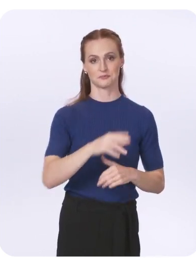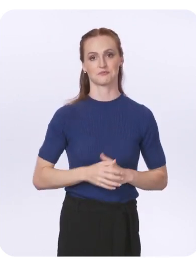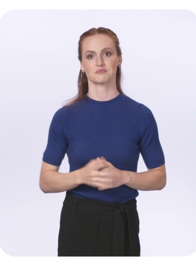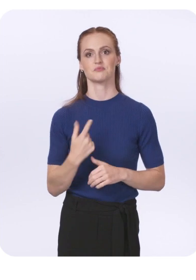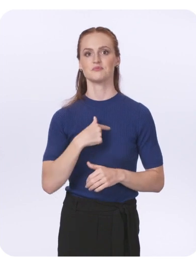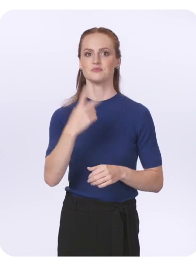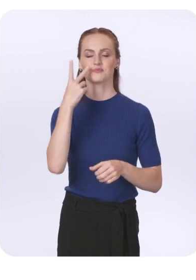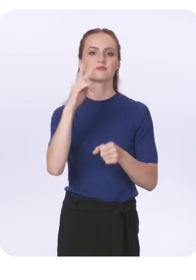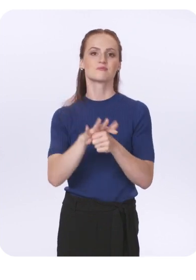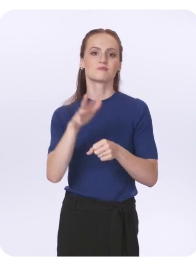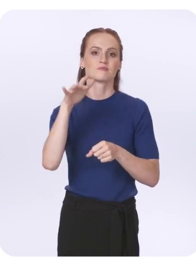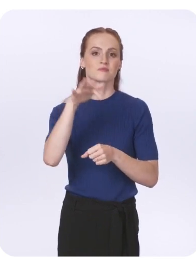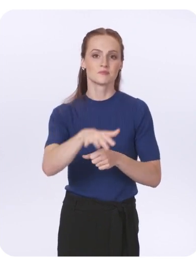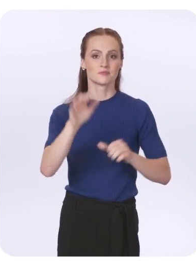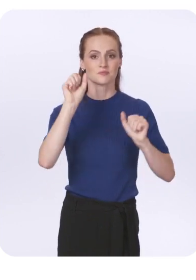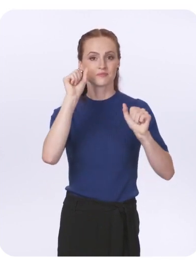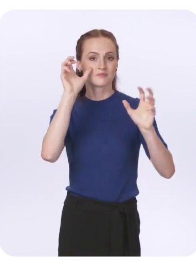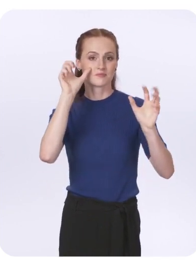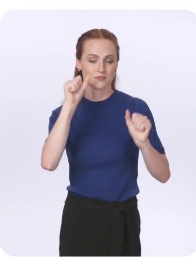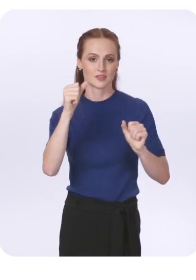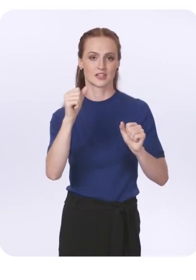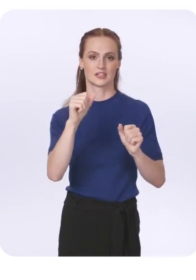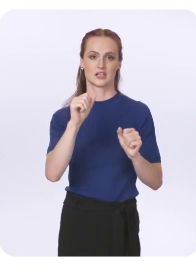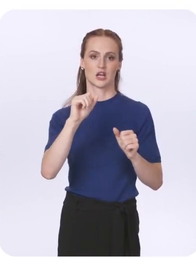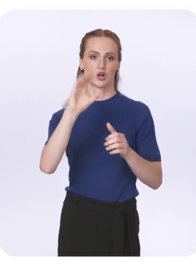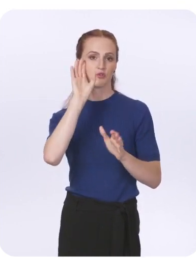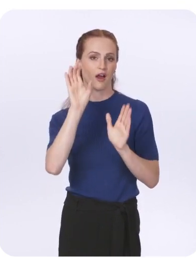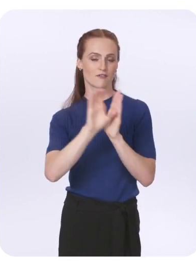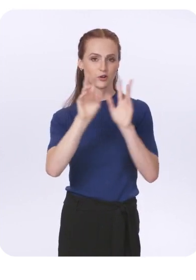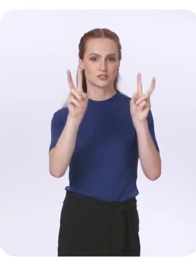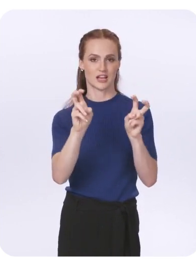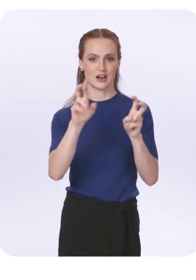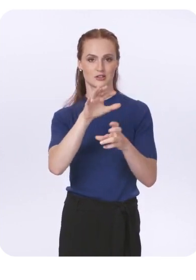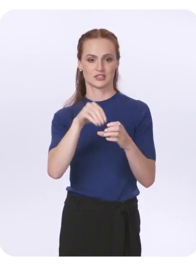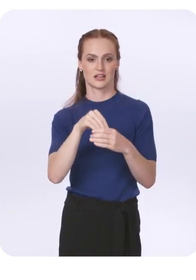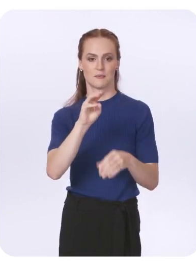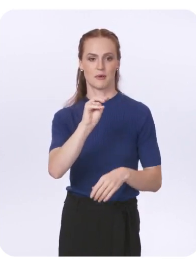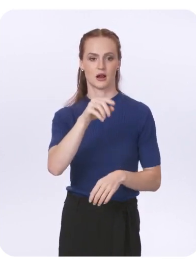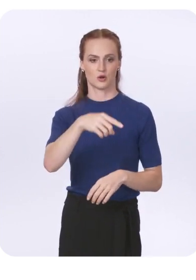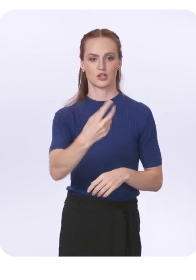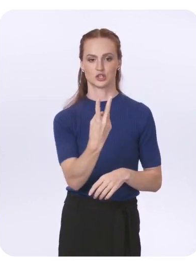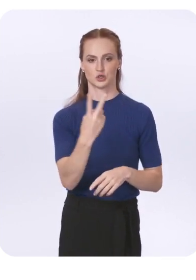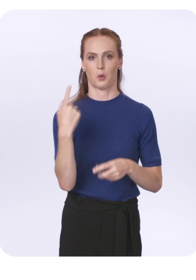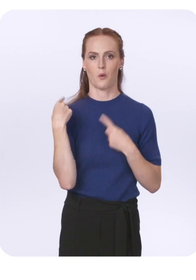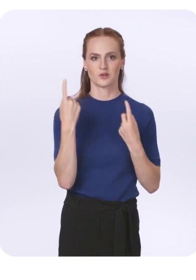And we've seen such a host of incredible graphical titles on our Meta Quest 2 over the years.